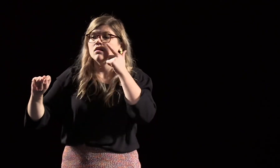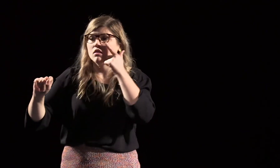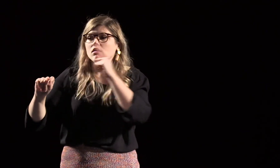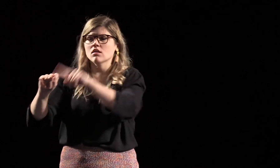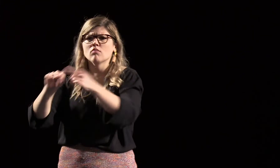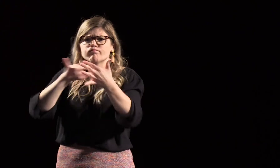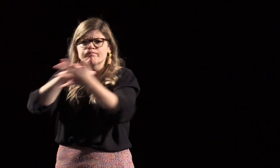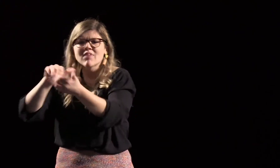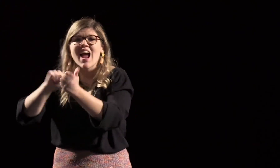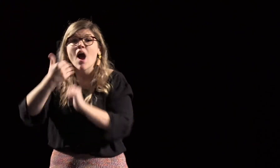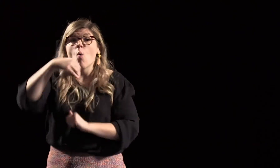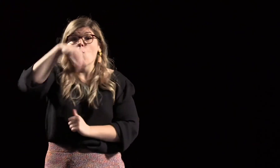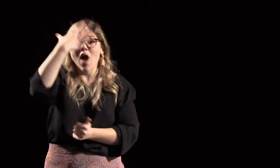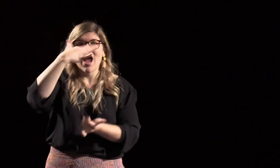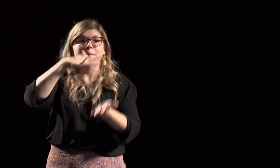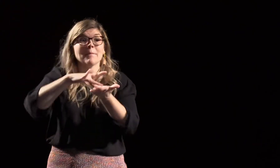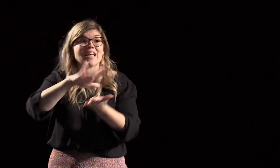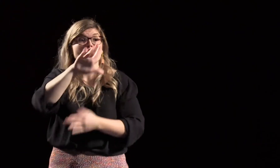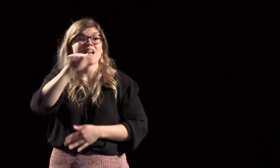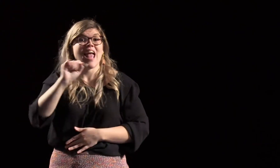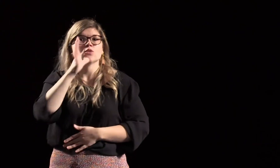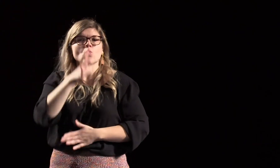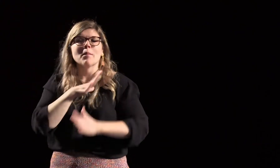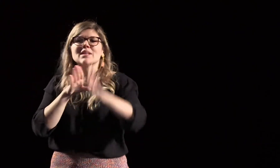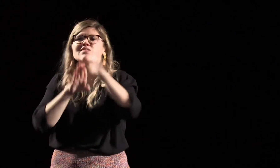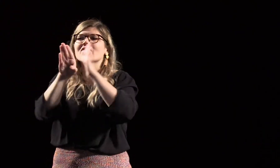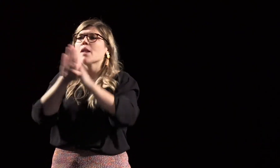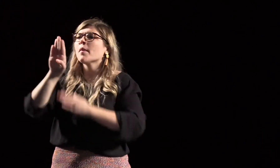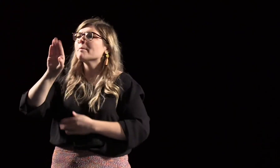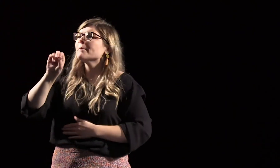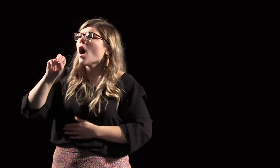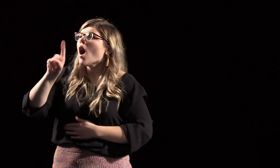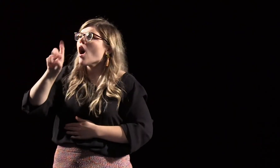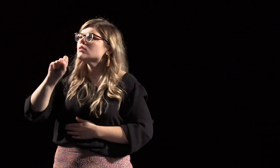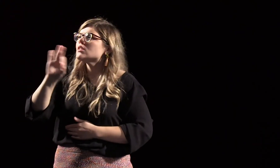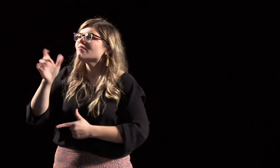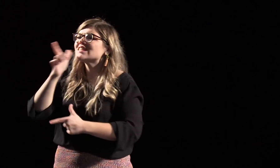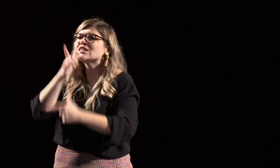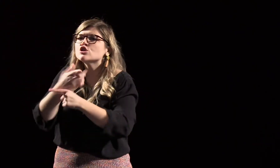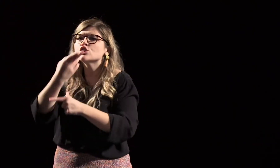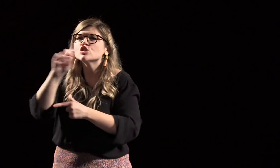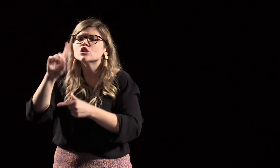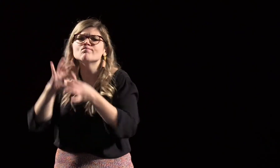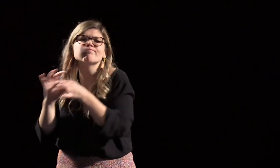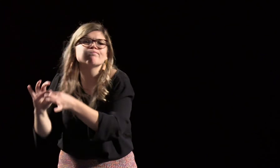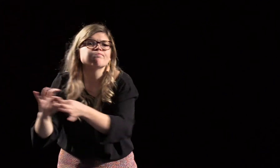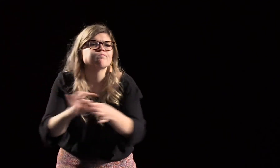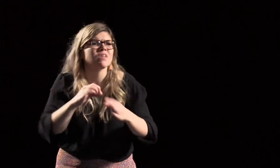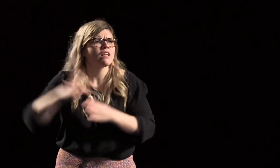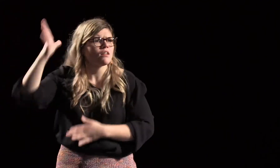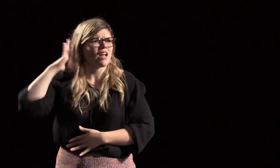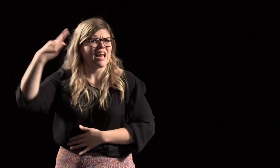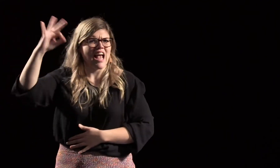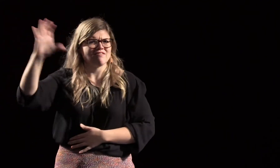they've done studies on white middle-class women and how they develop bonds and sisterhood and womanhood,